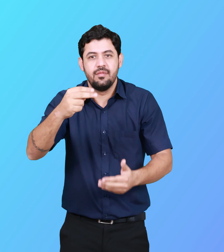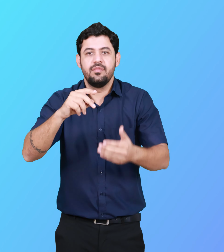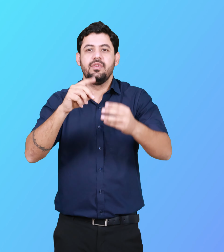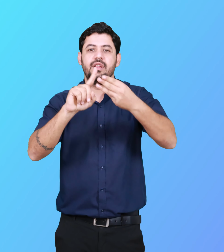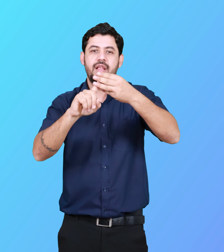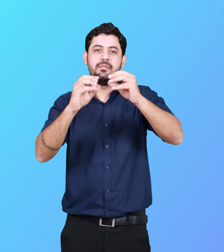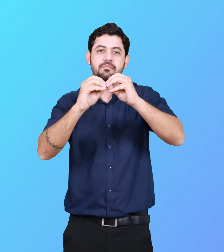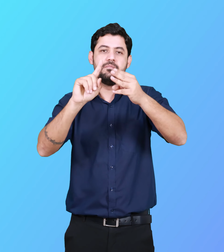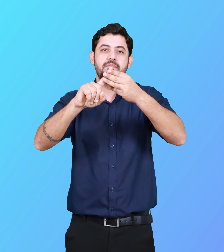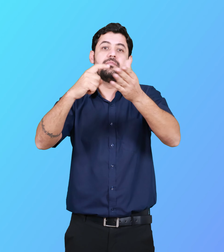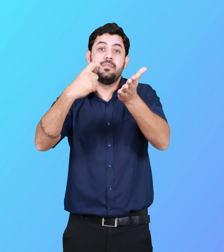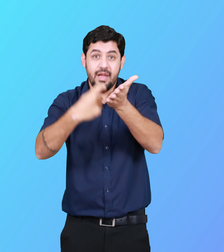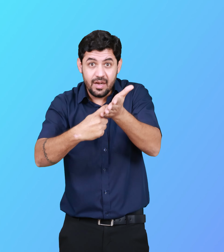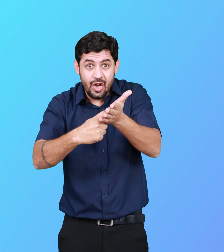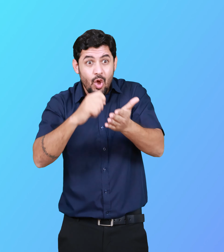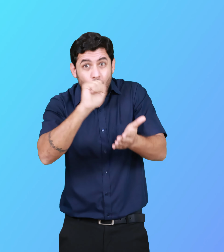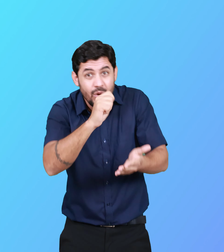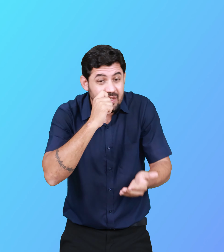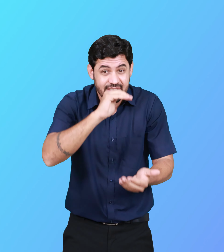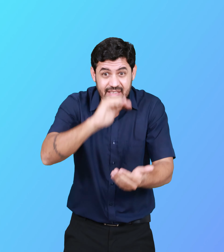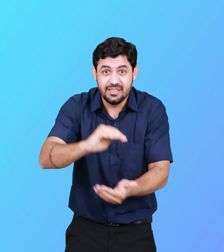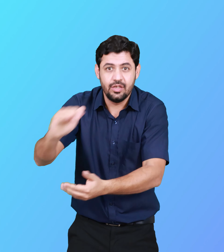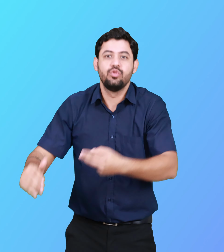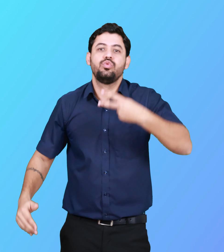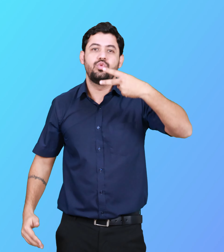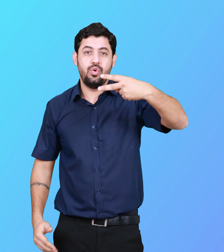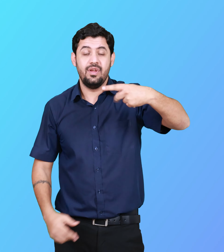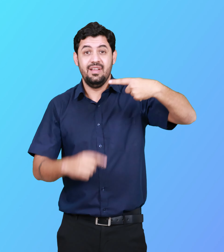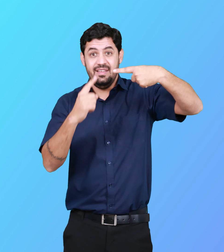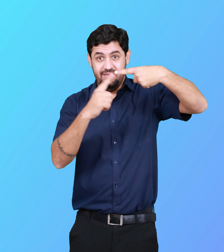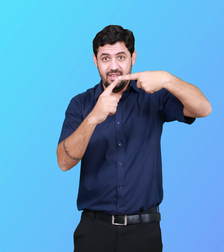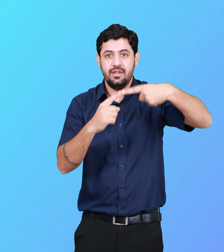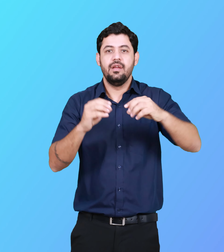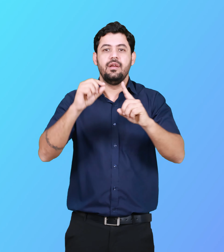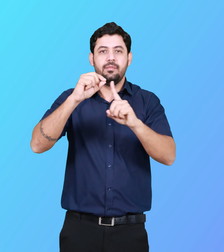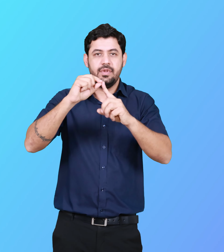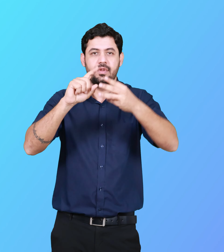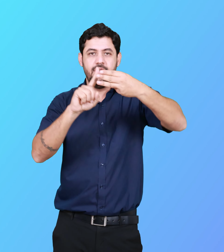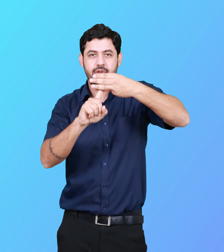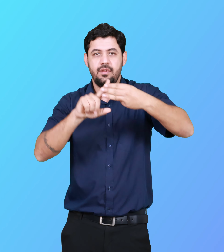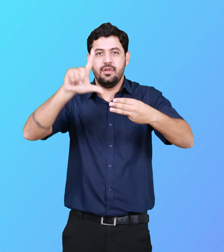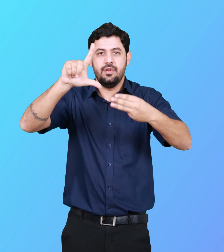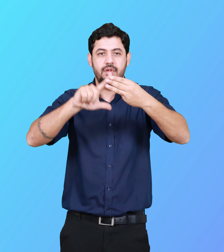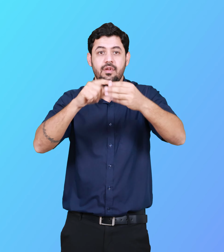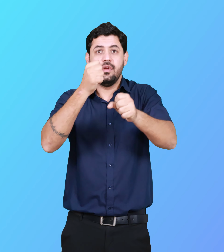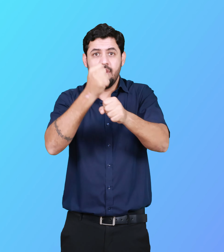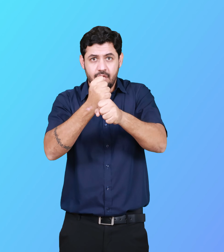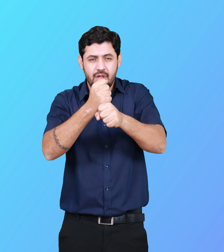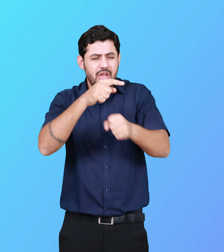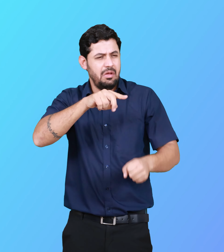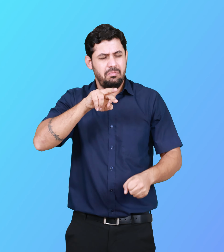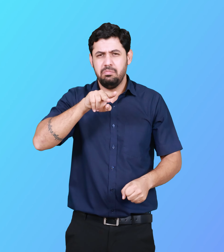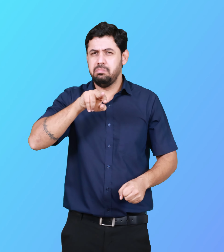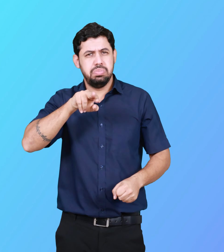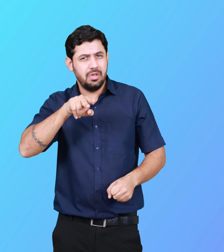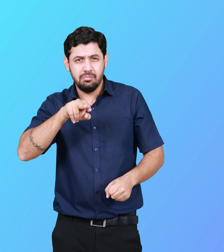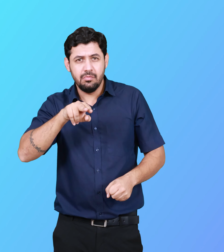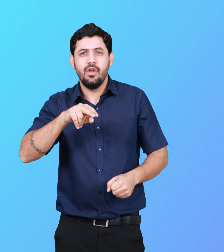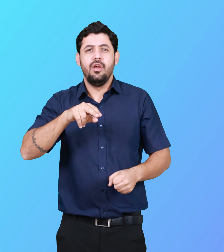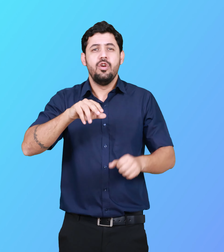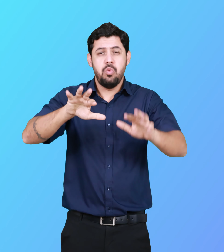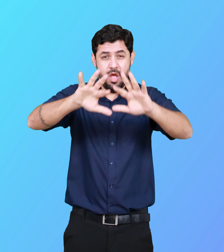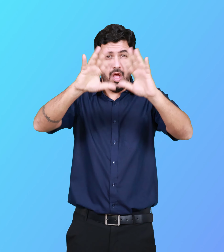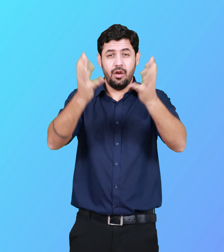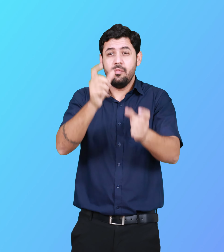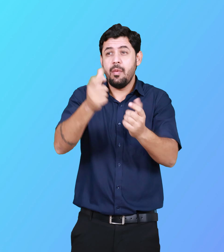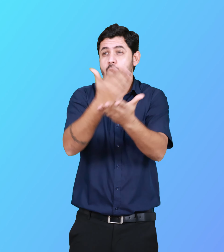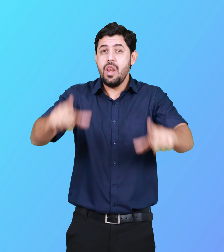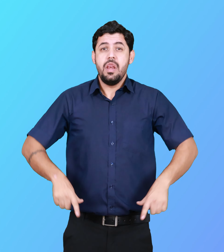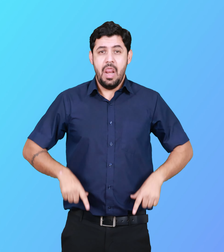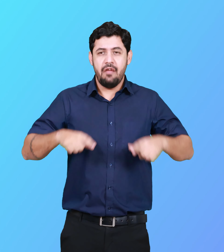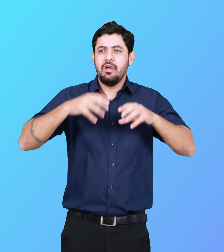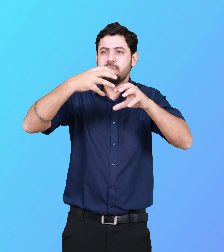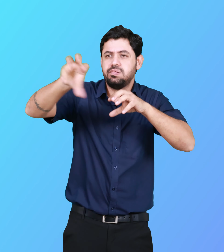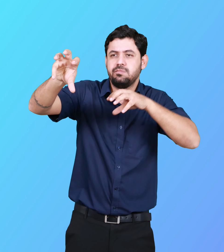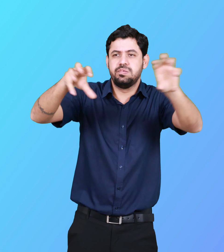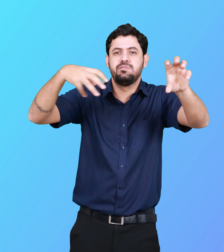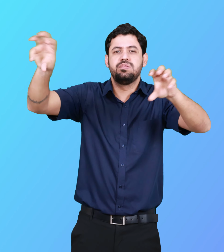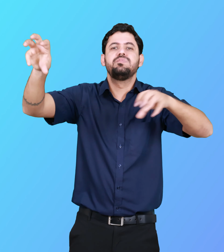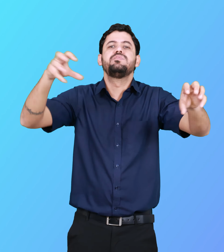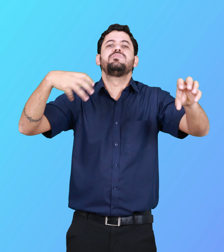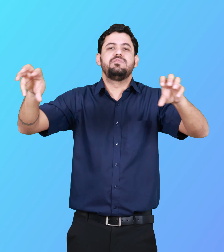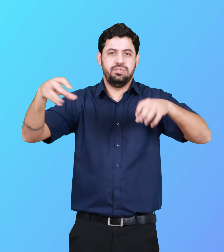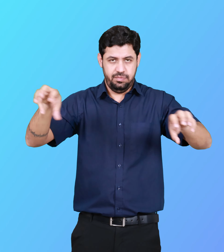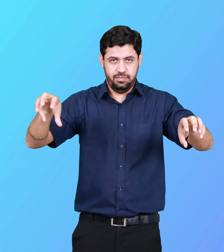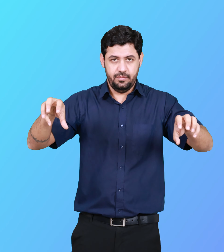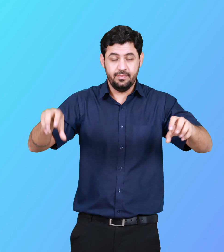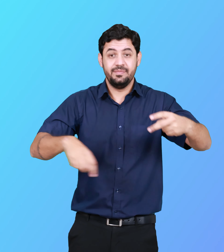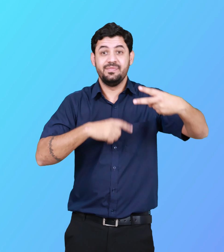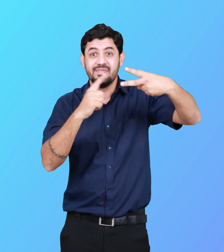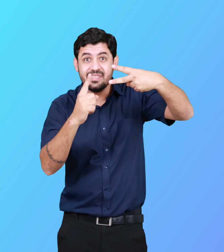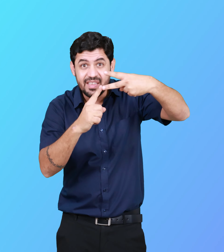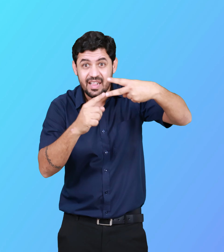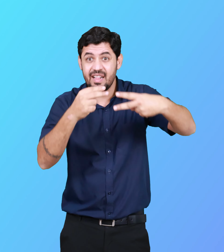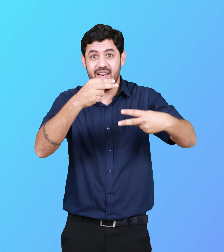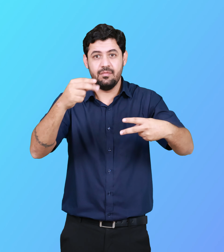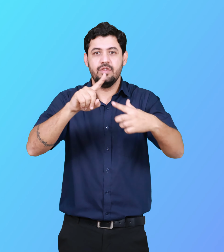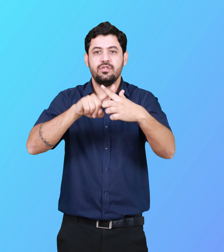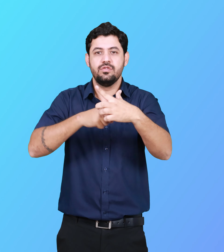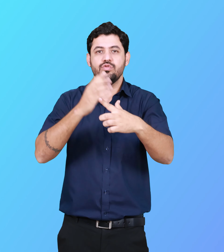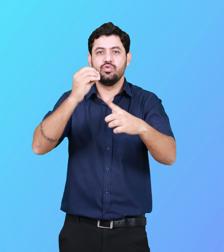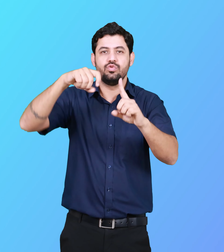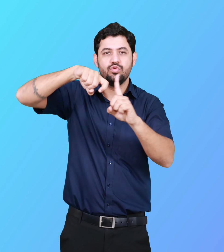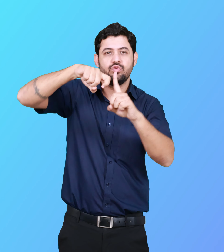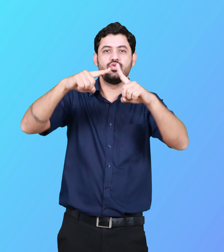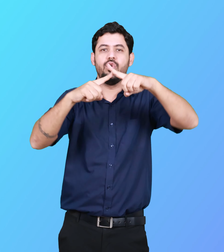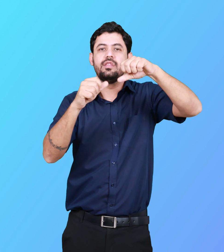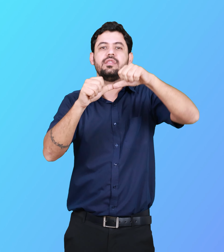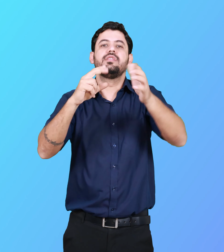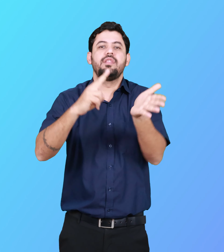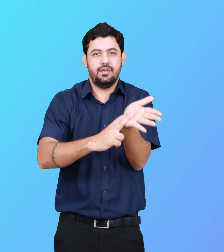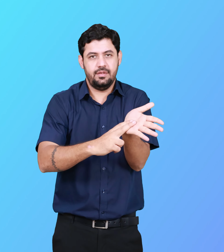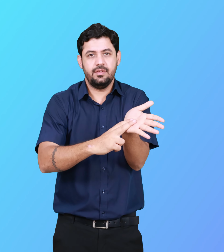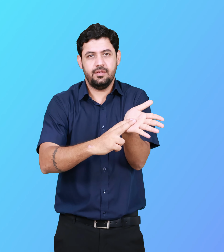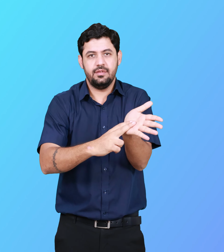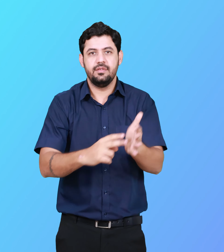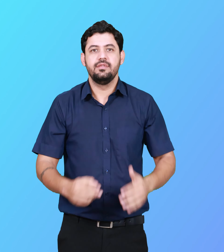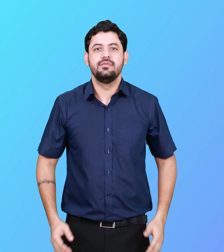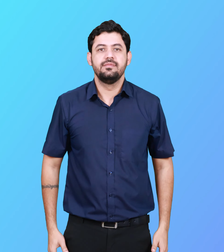Eber had two sons. One was named Peleg. He was given this name because during his life the people of the world were divided. The other son was named Joktan.